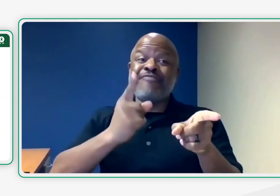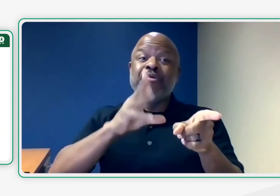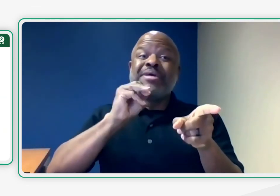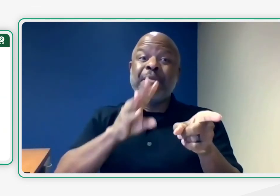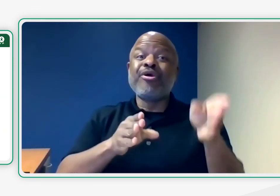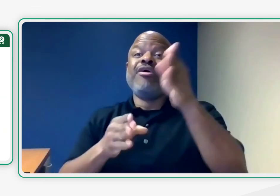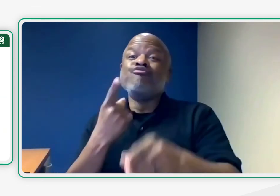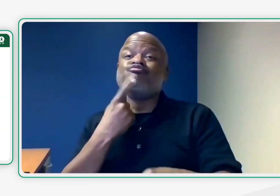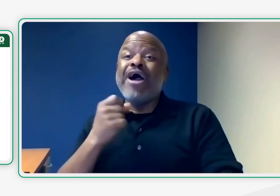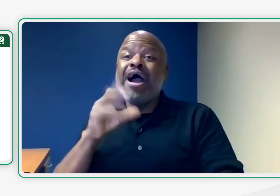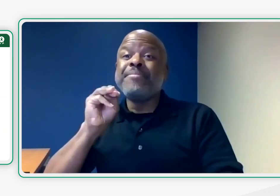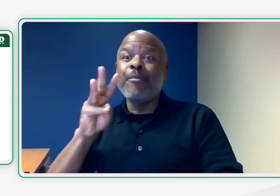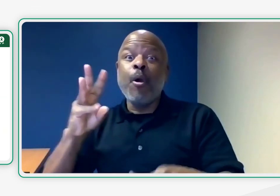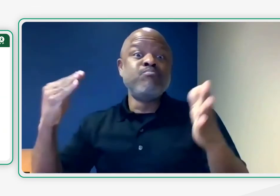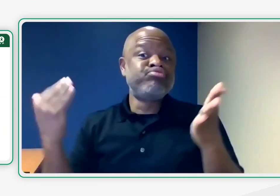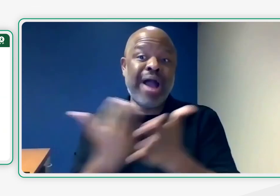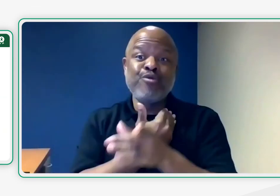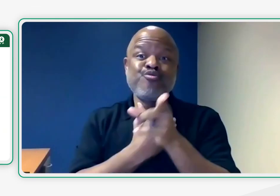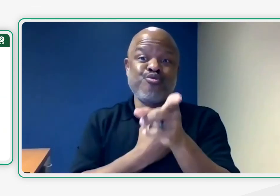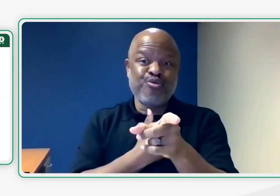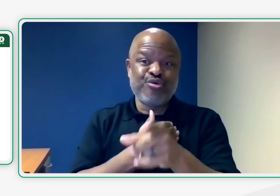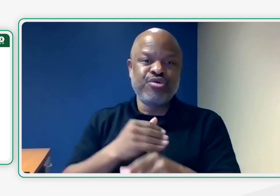It's something that we see as valid, something that we want to be our